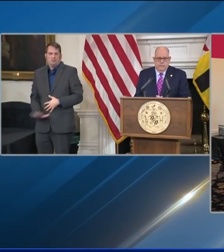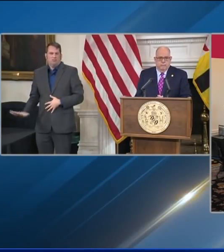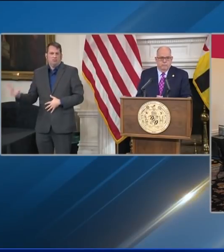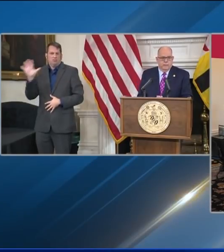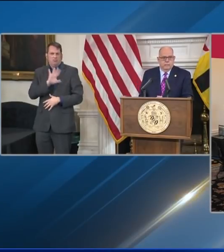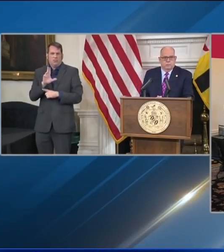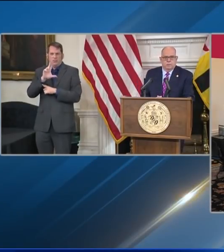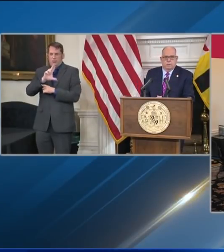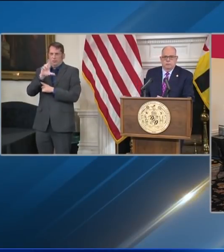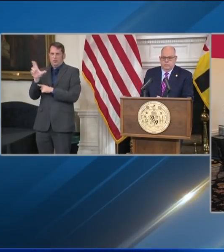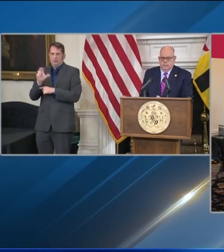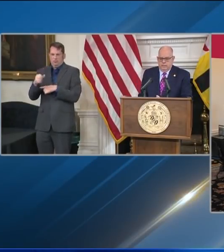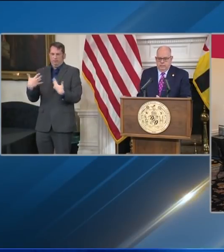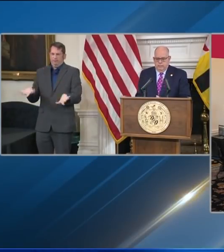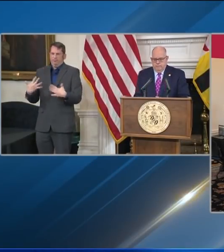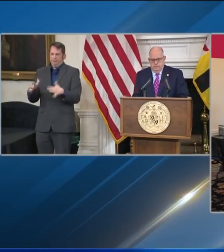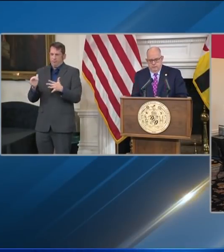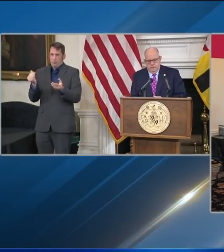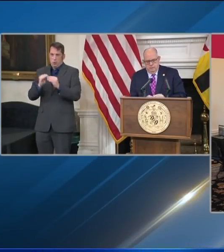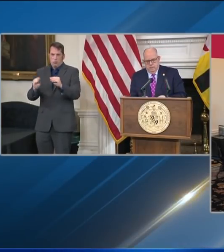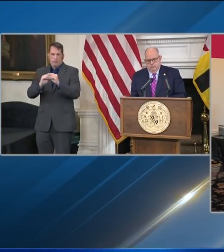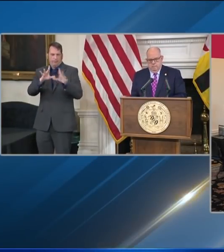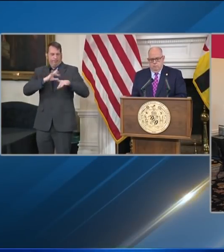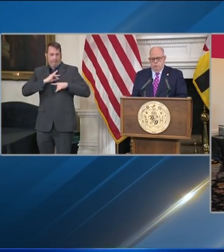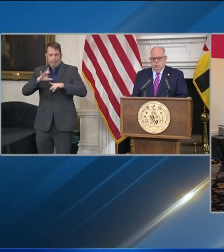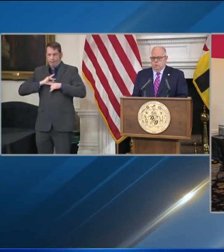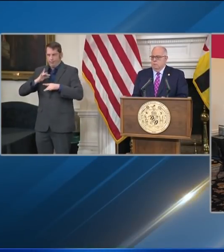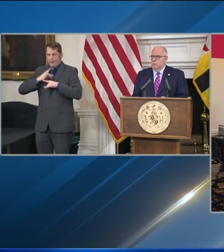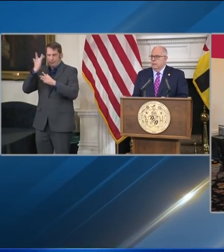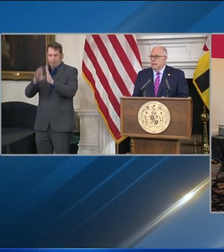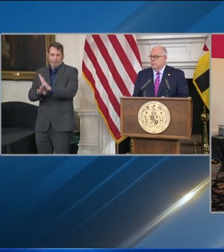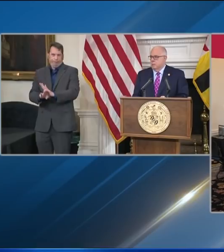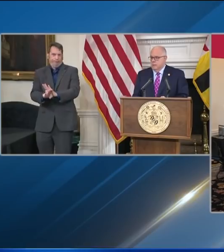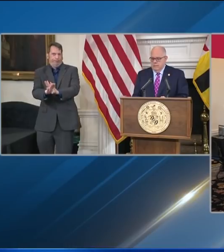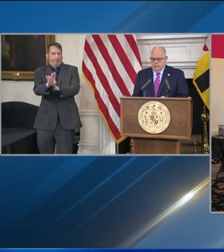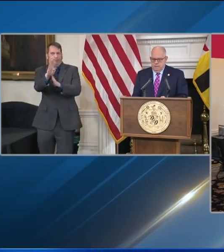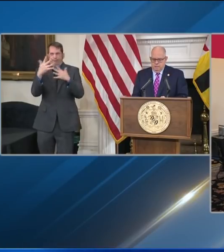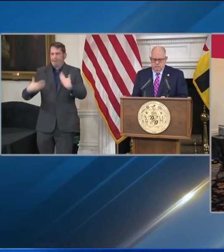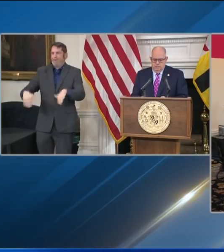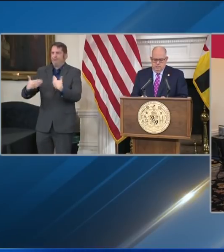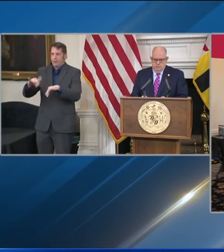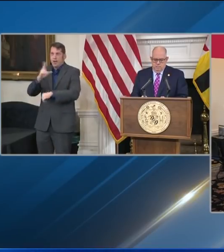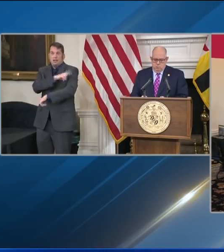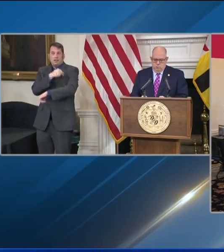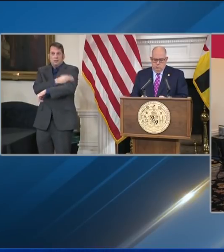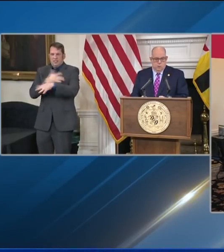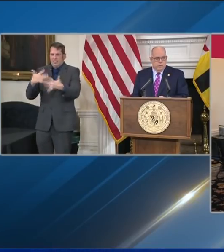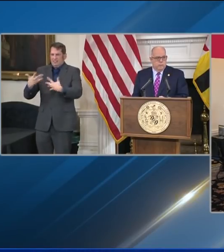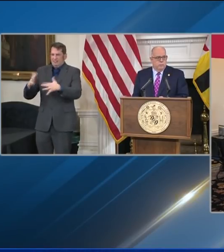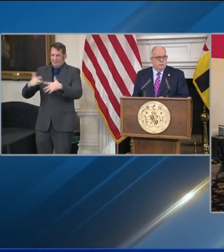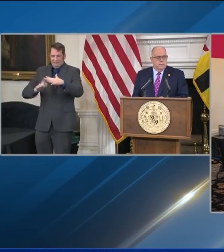IS THAT ALL ACROSS AMERICA? MORE PEOPLE ARE GETTING INFECTED WITH COVID-19.